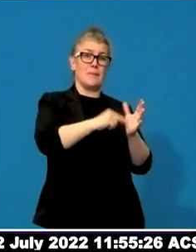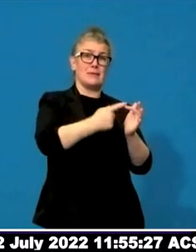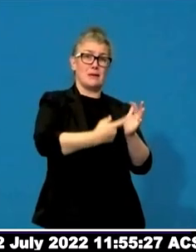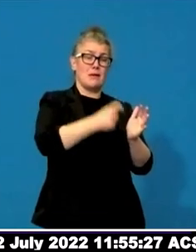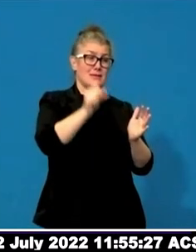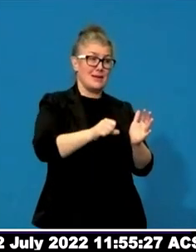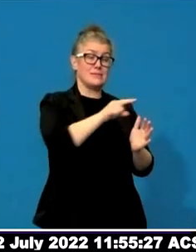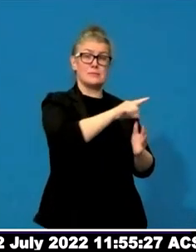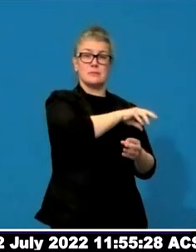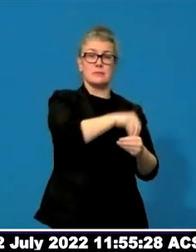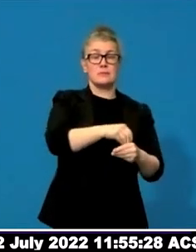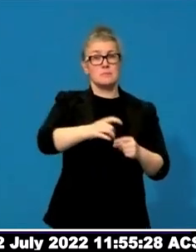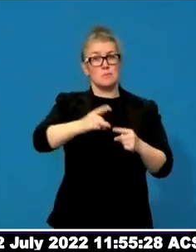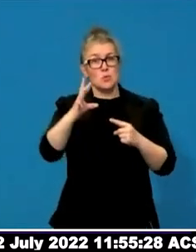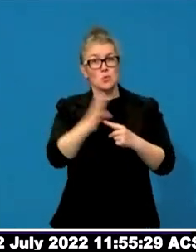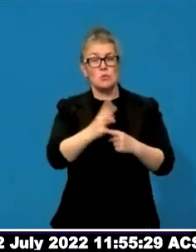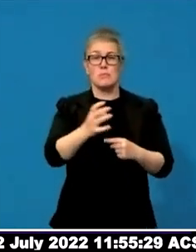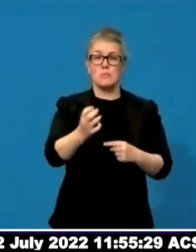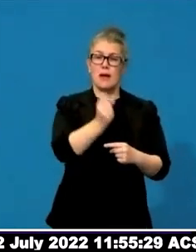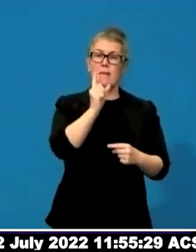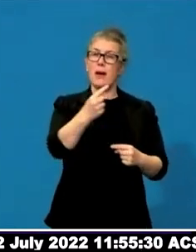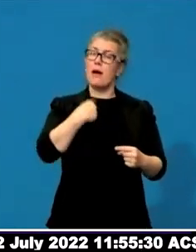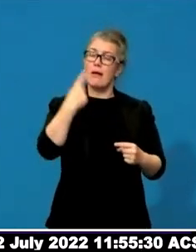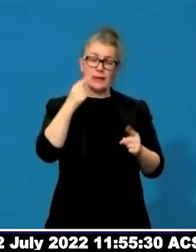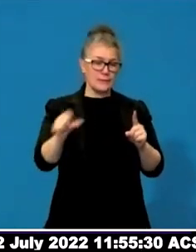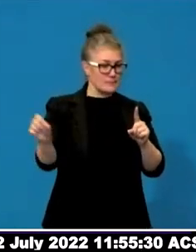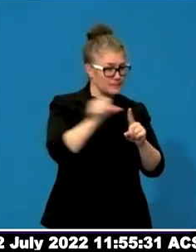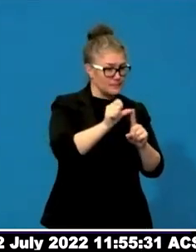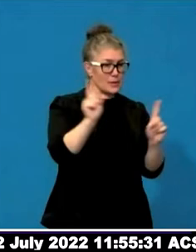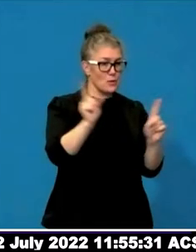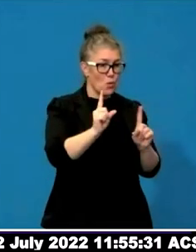But I think, coming back to my point about the scheme,